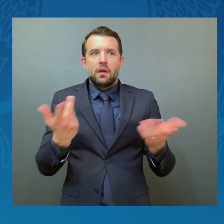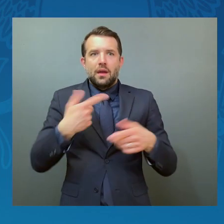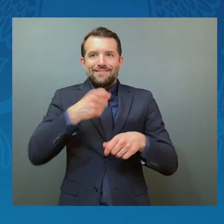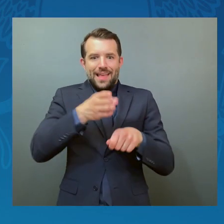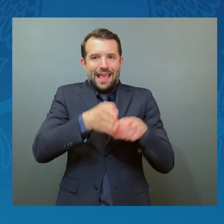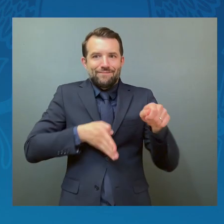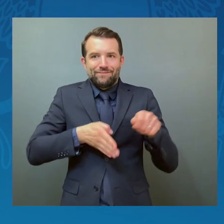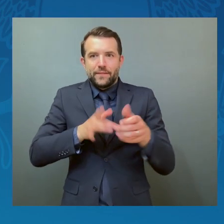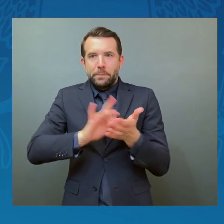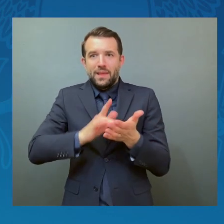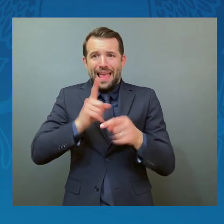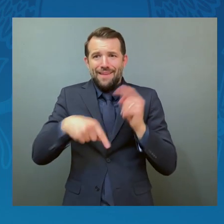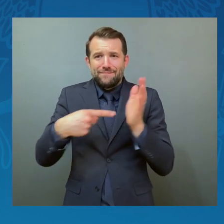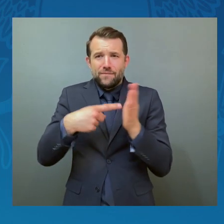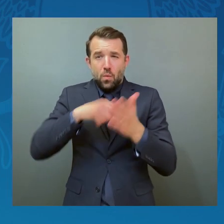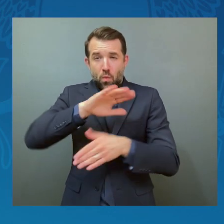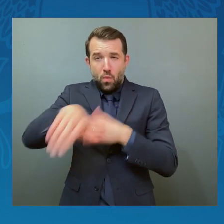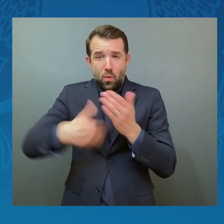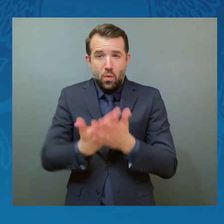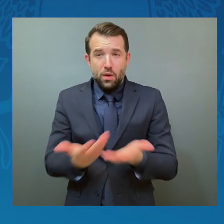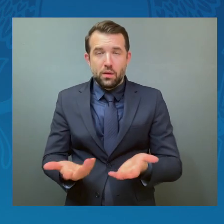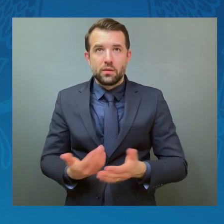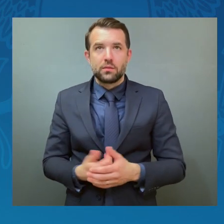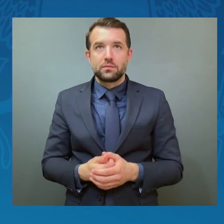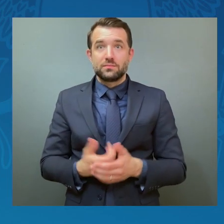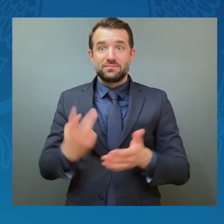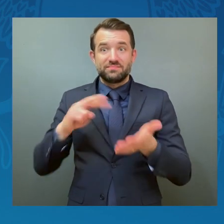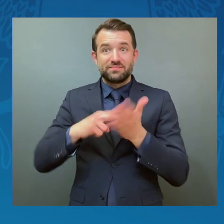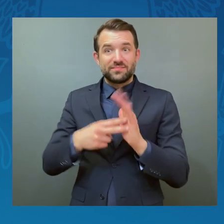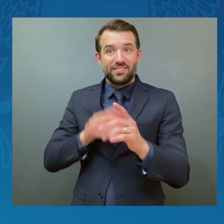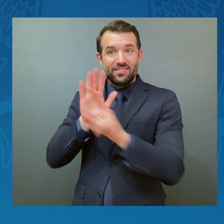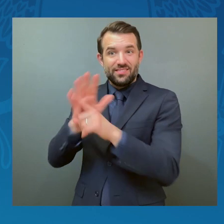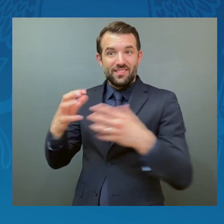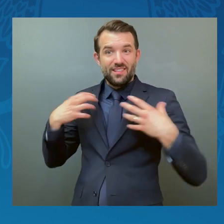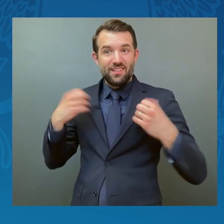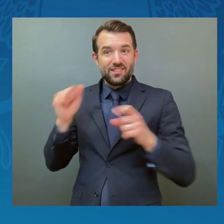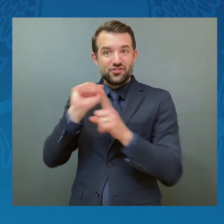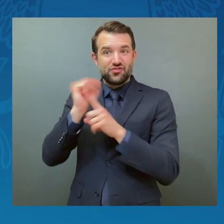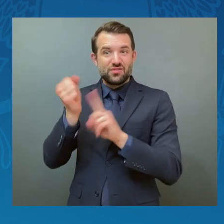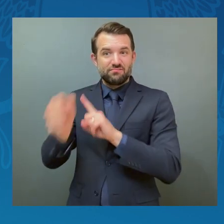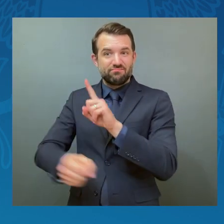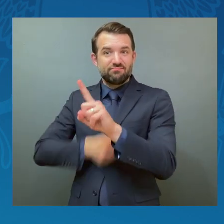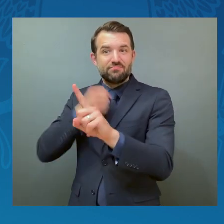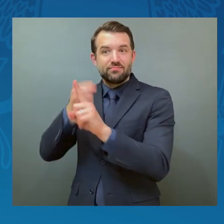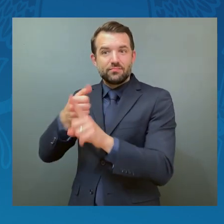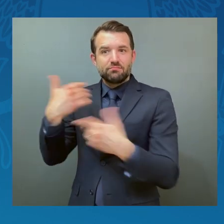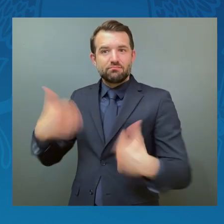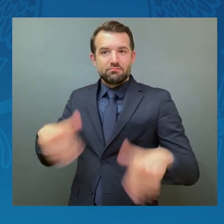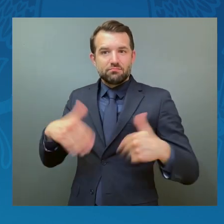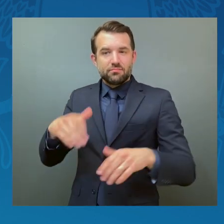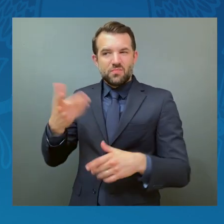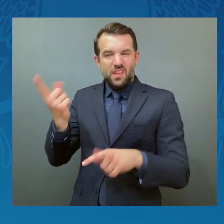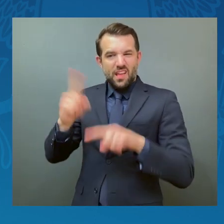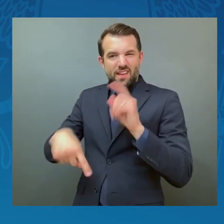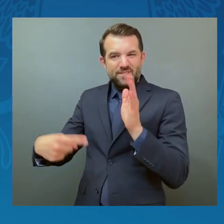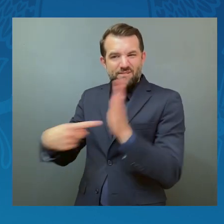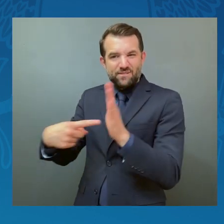in terms of their health condition and who, because they cannot afford to actually take the full prescription,